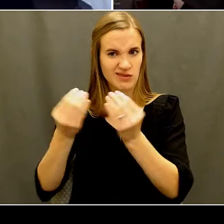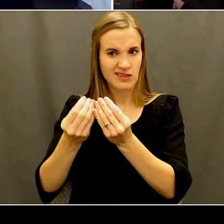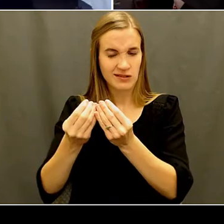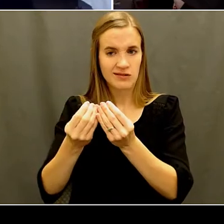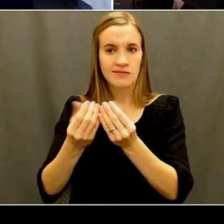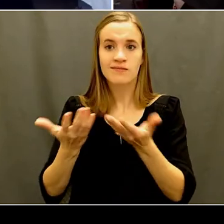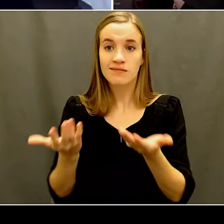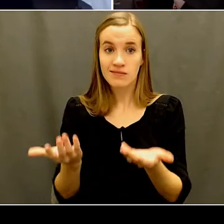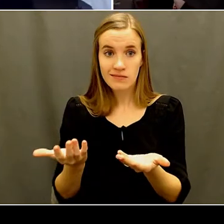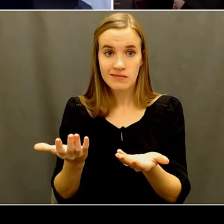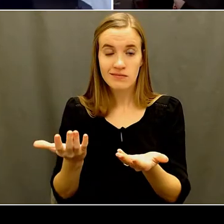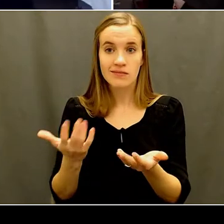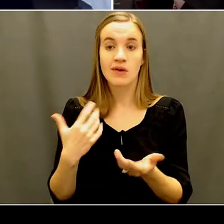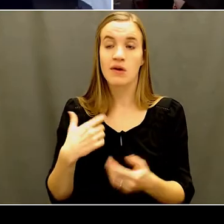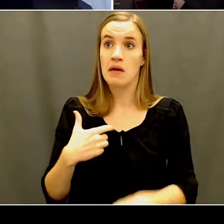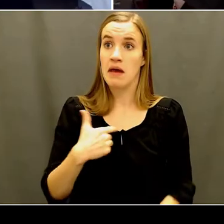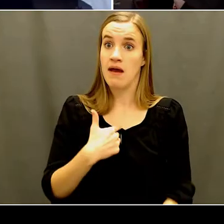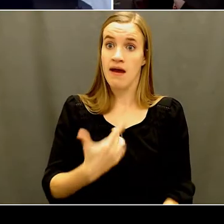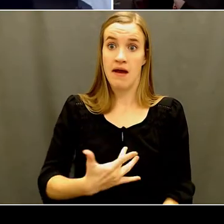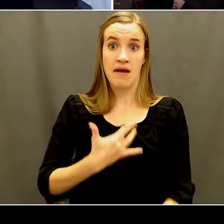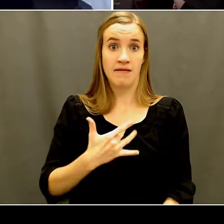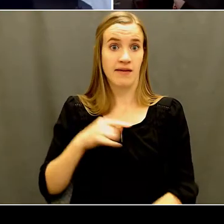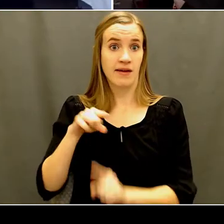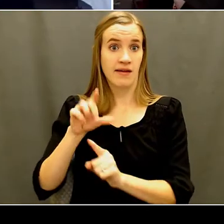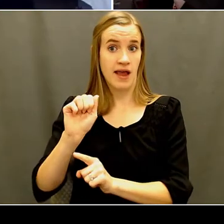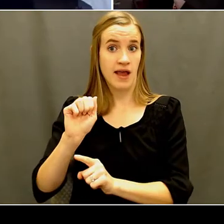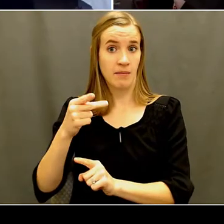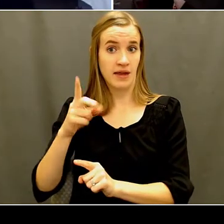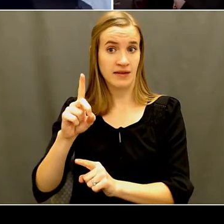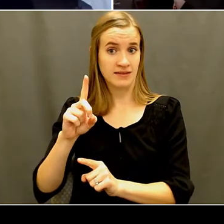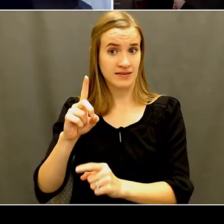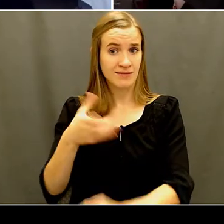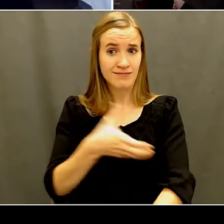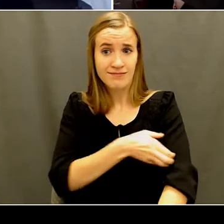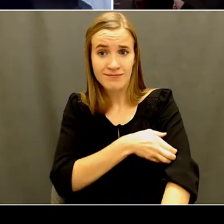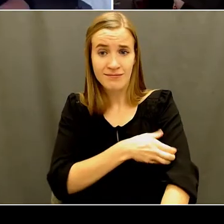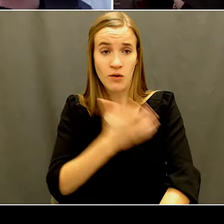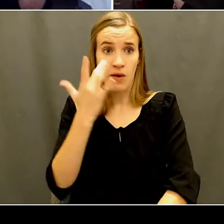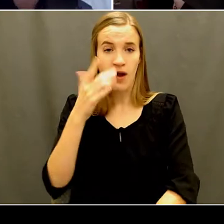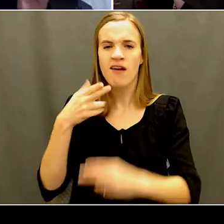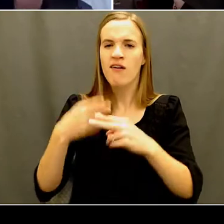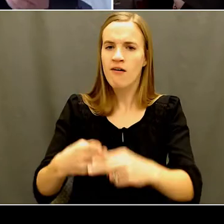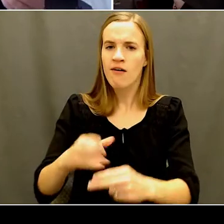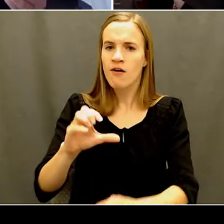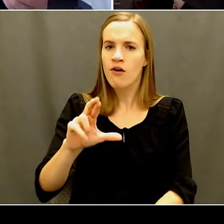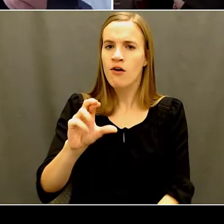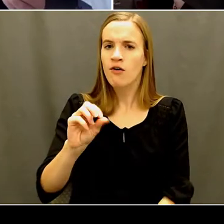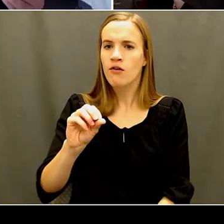the most powerful things about AAPD is actually that cross disability